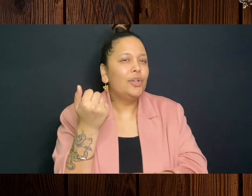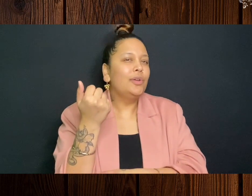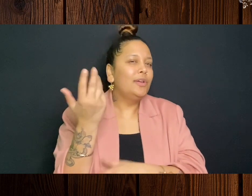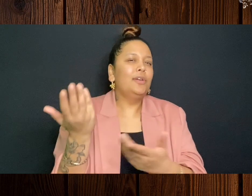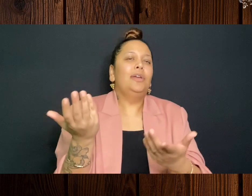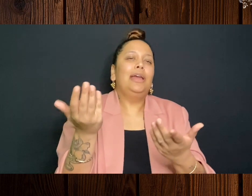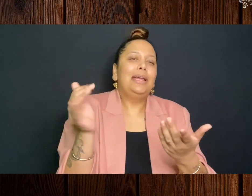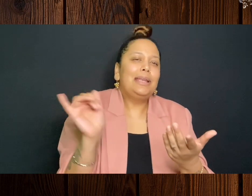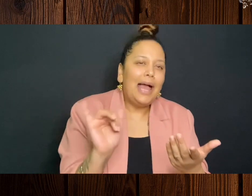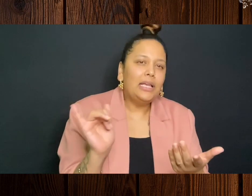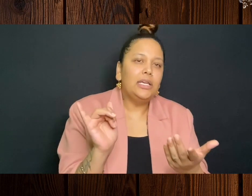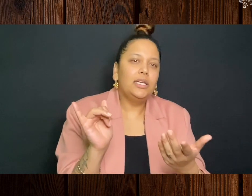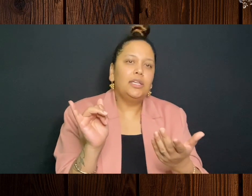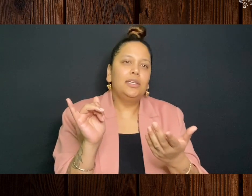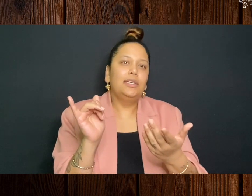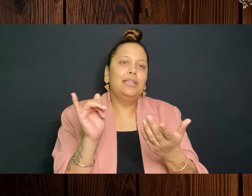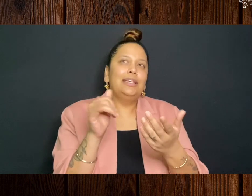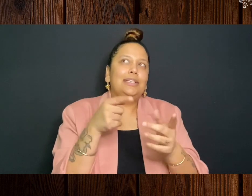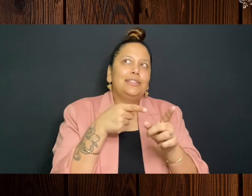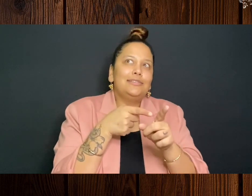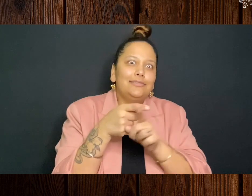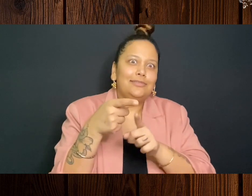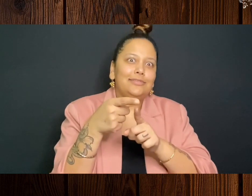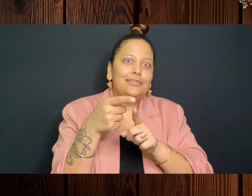it just sonically sounds better, but if we have to relegate folk